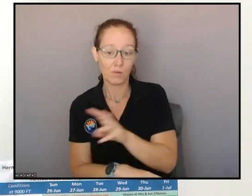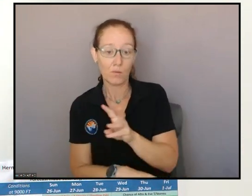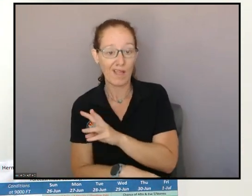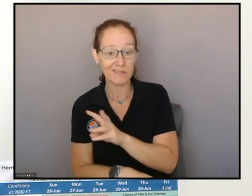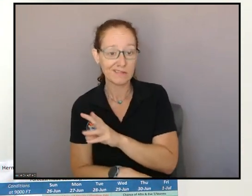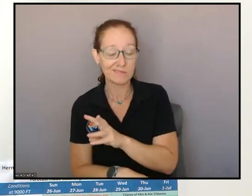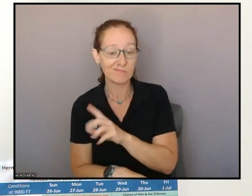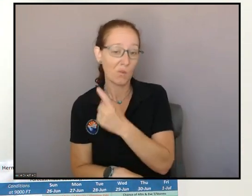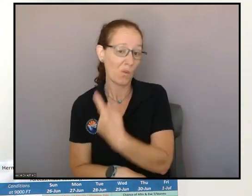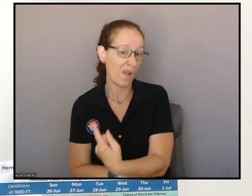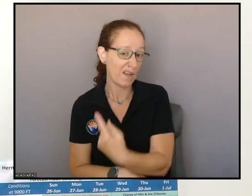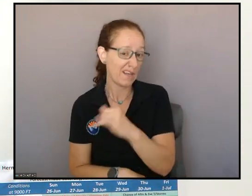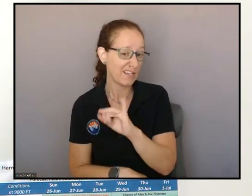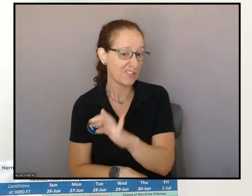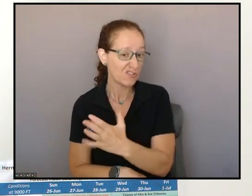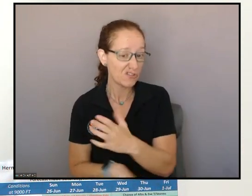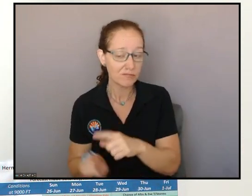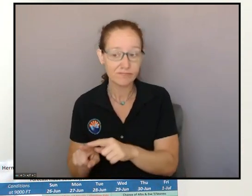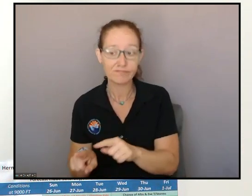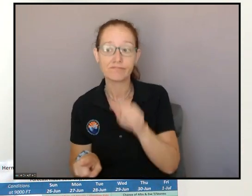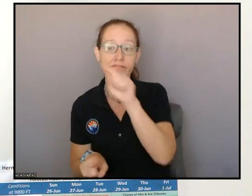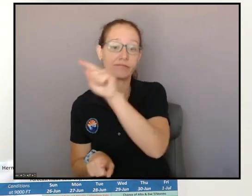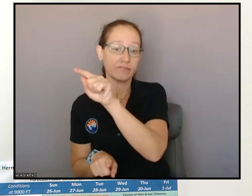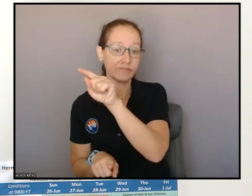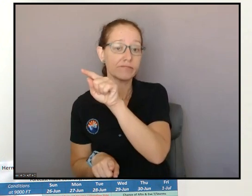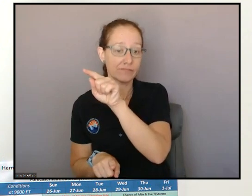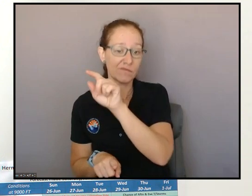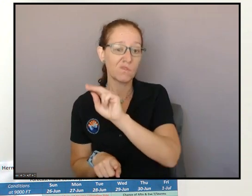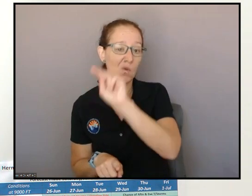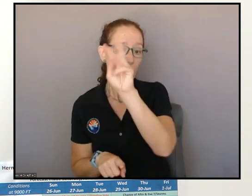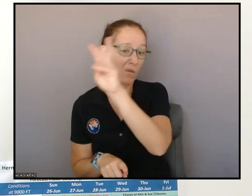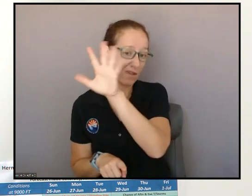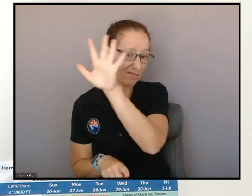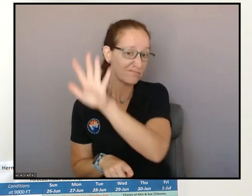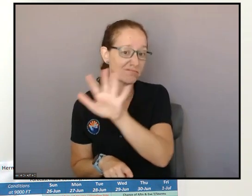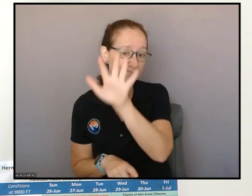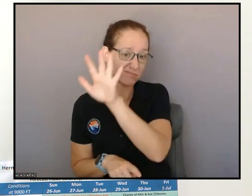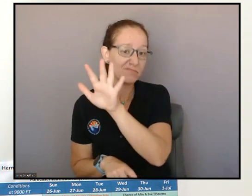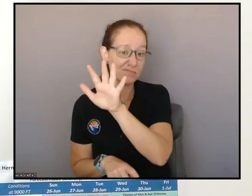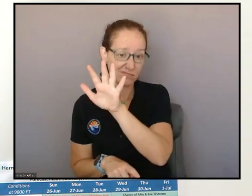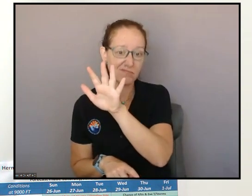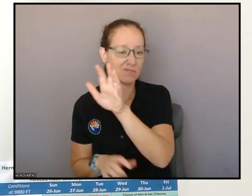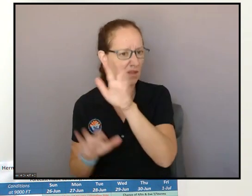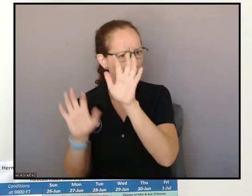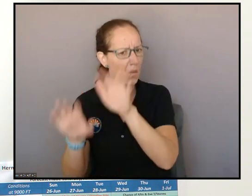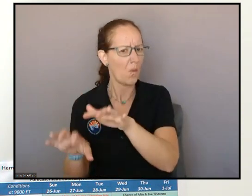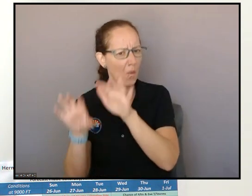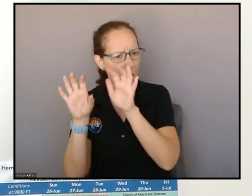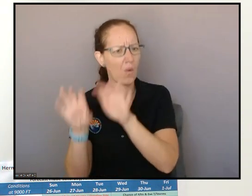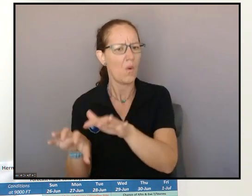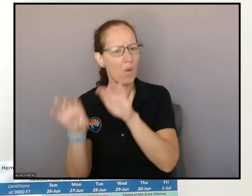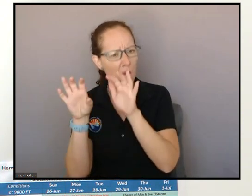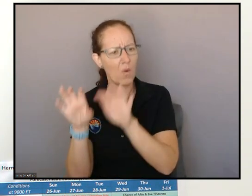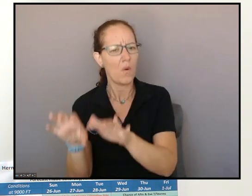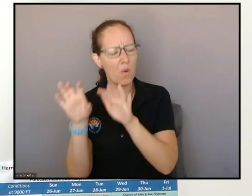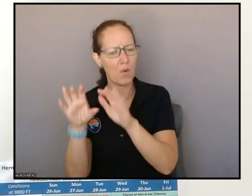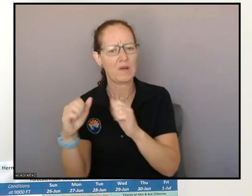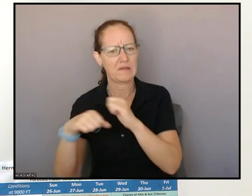and definitely a little further kind of off to that northwest, also high amounts up in those higher peak areas. So we have